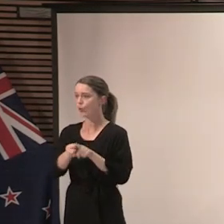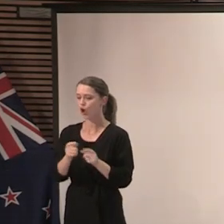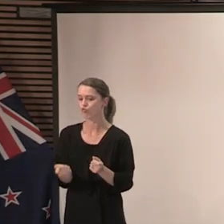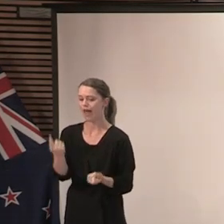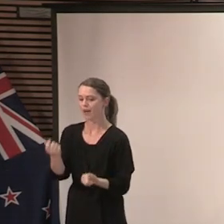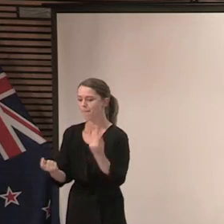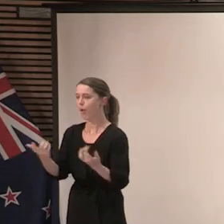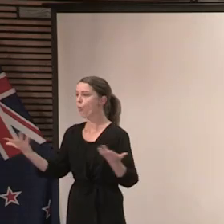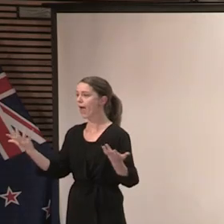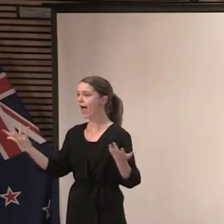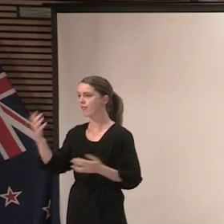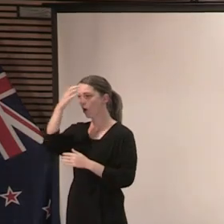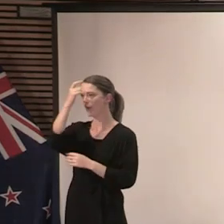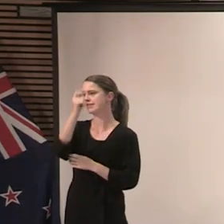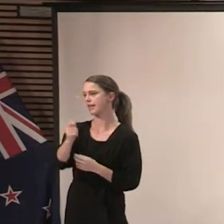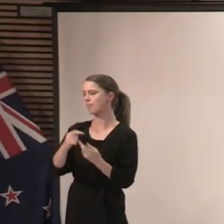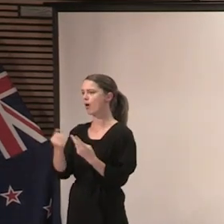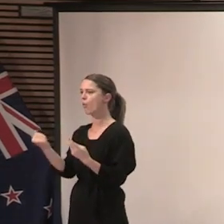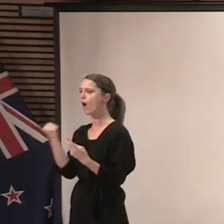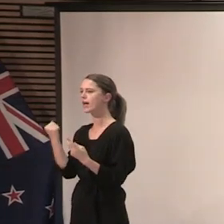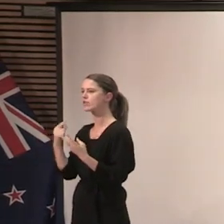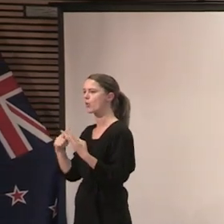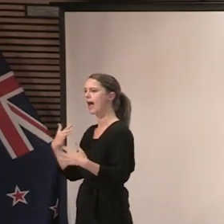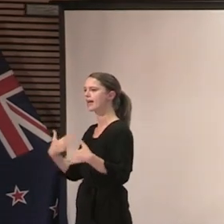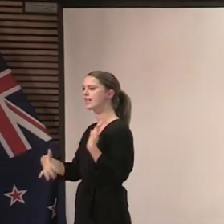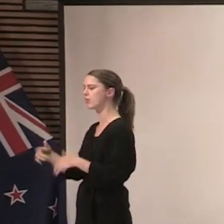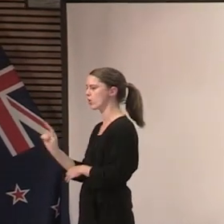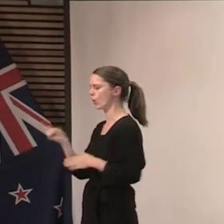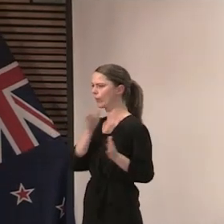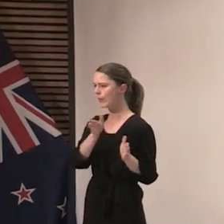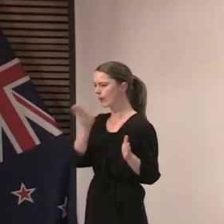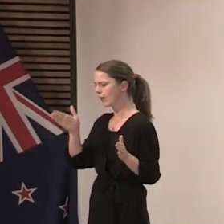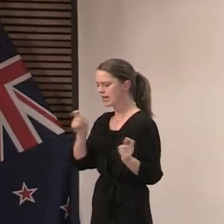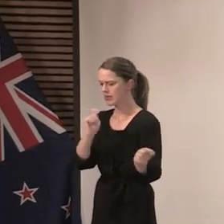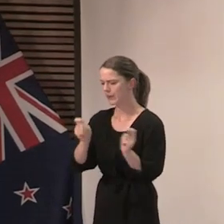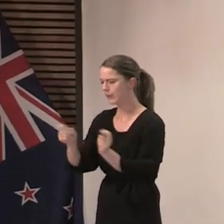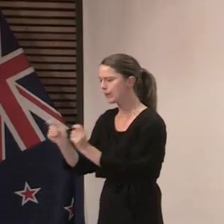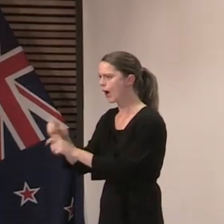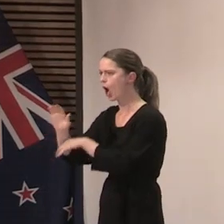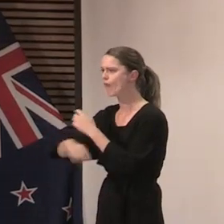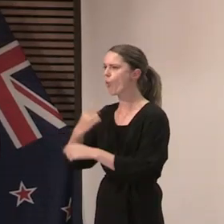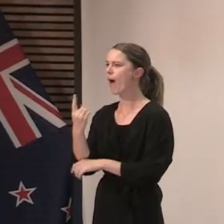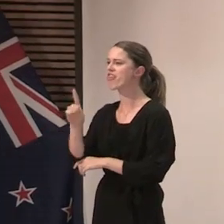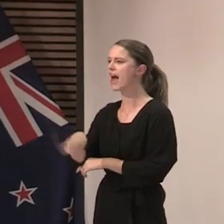last few days, we expanded testing to include random testing in Queenstown, the